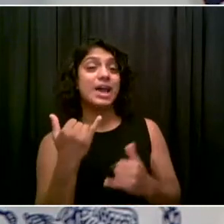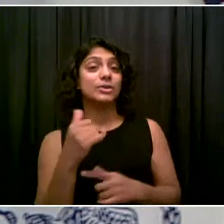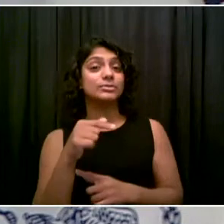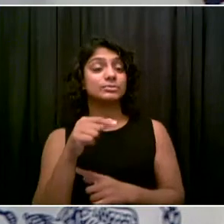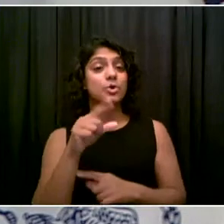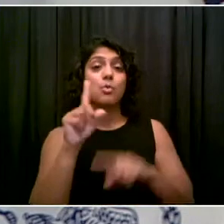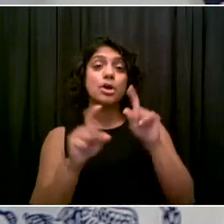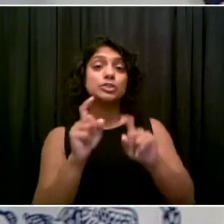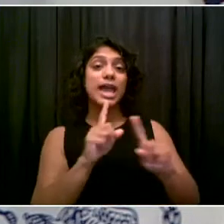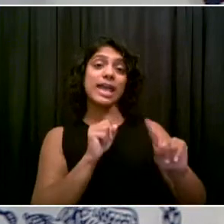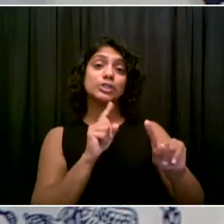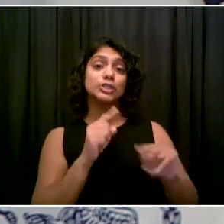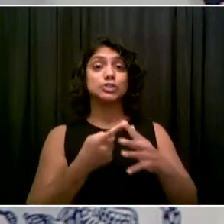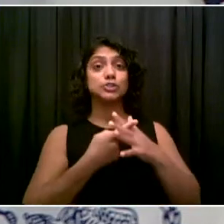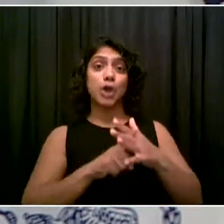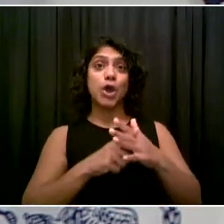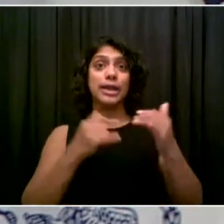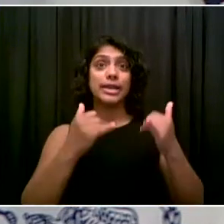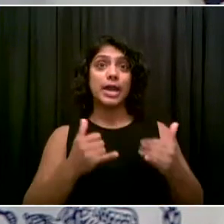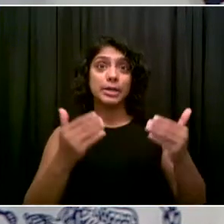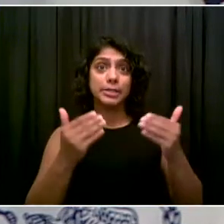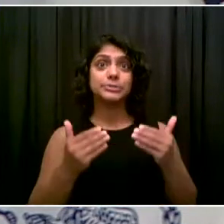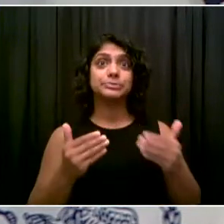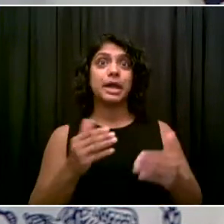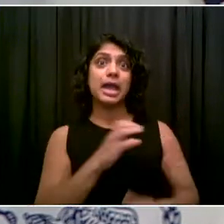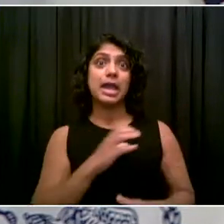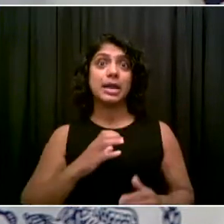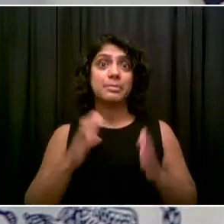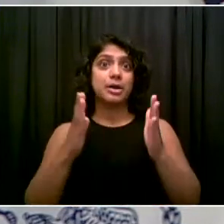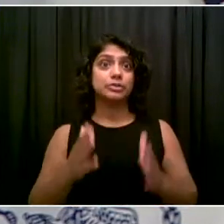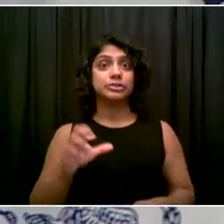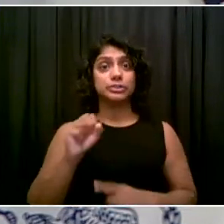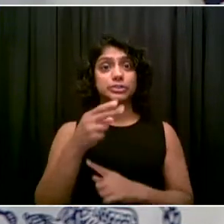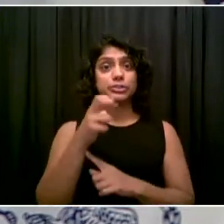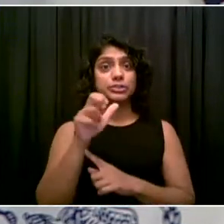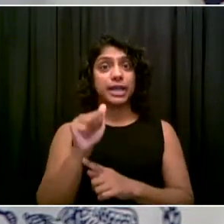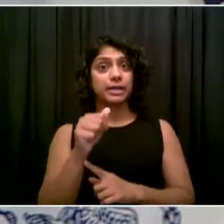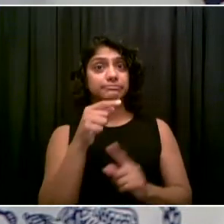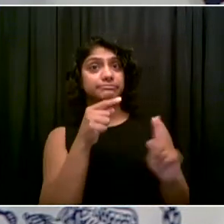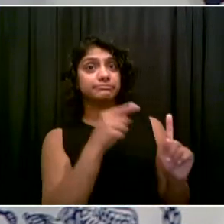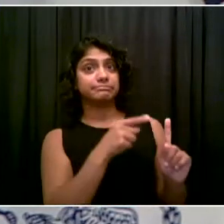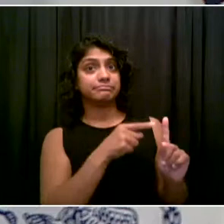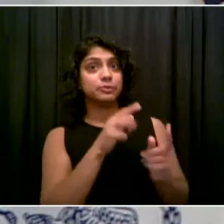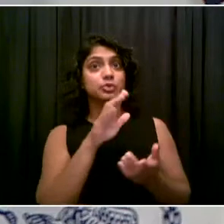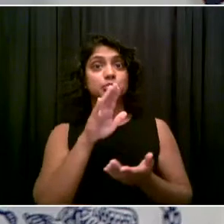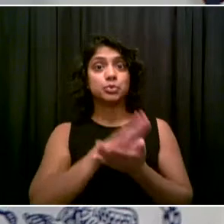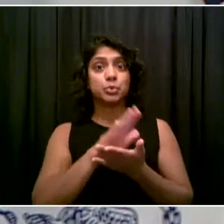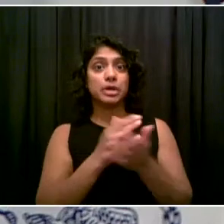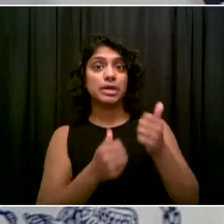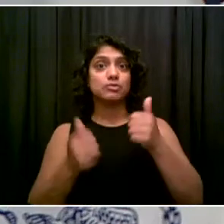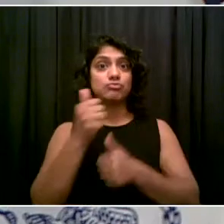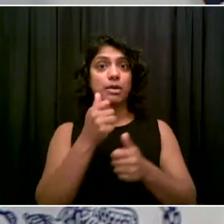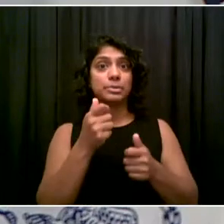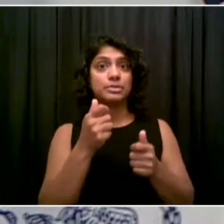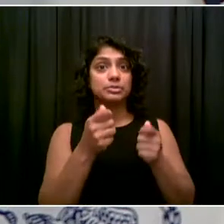WE ARE JOINED TODAY POLICE COMMISSIONER